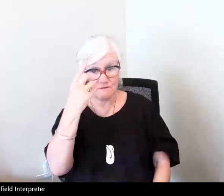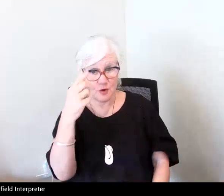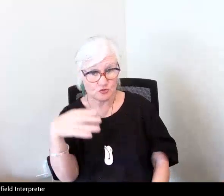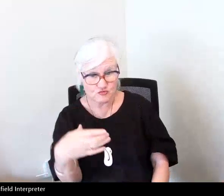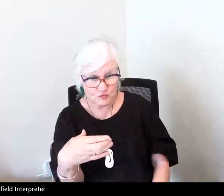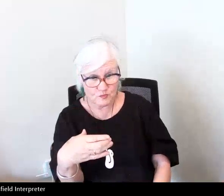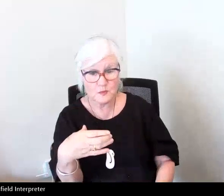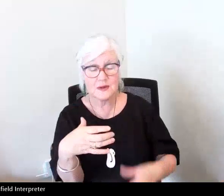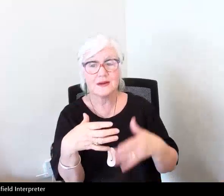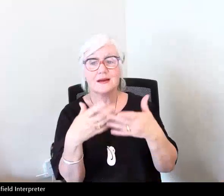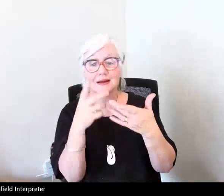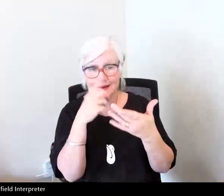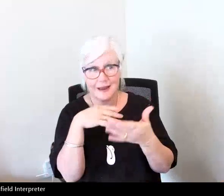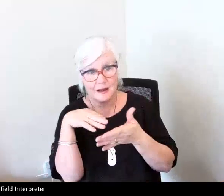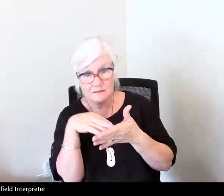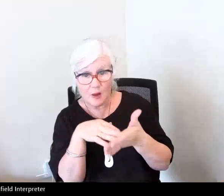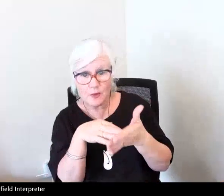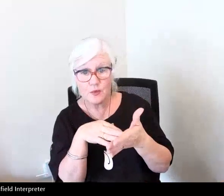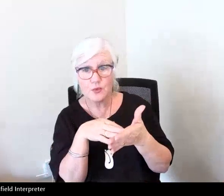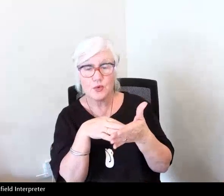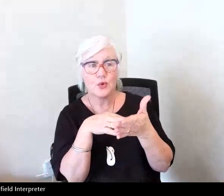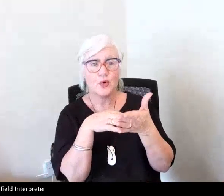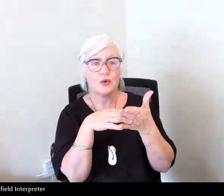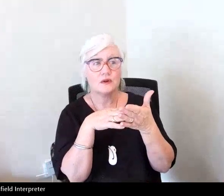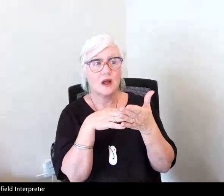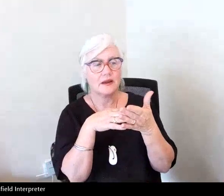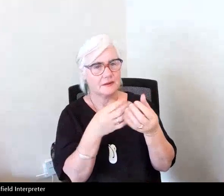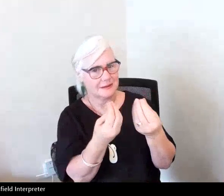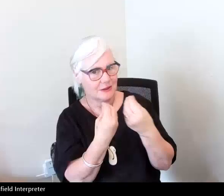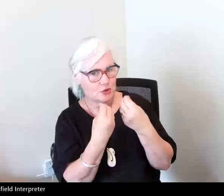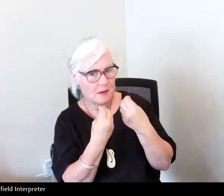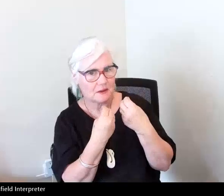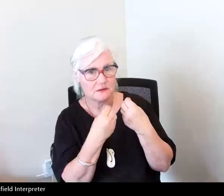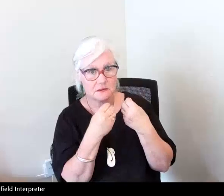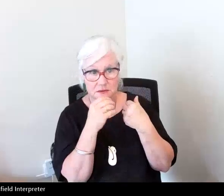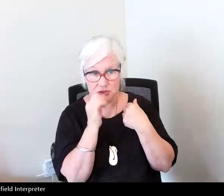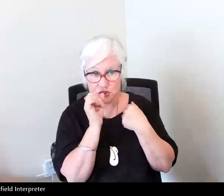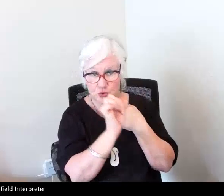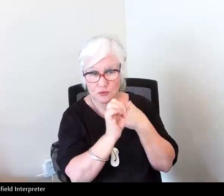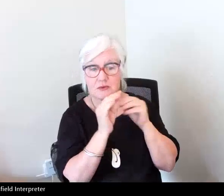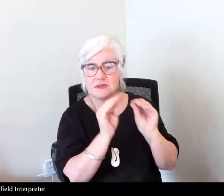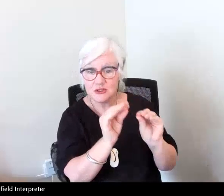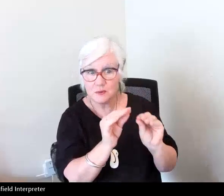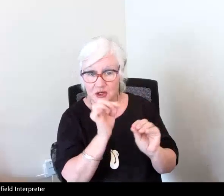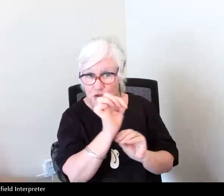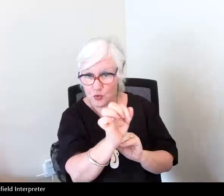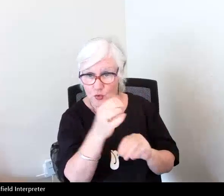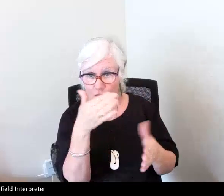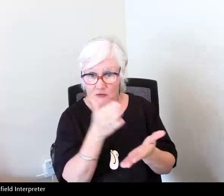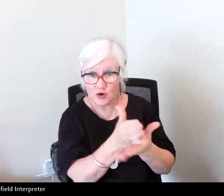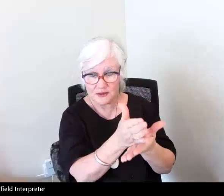also help you out with, like, teach about your rights as well. So yeah, it's quite big there.